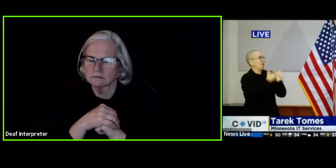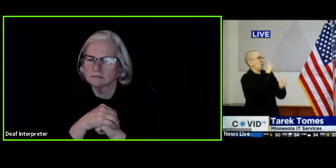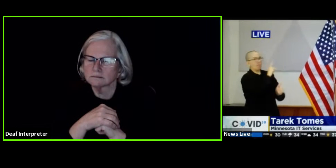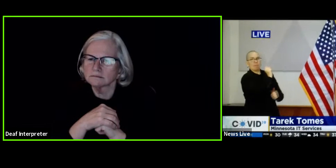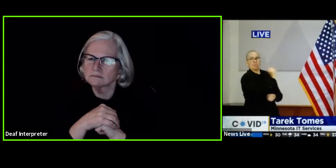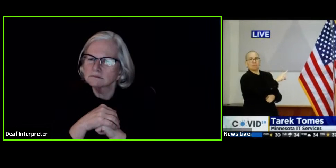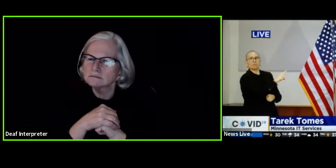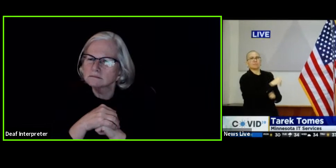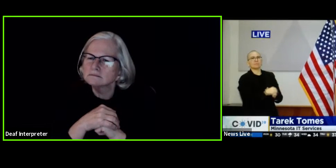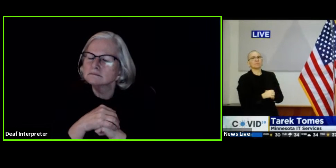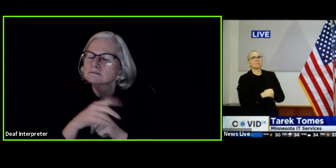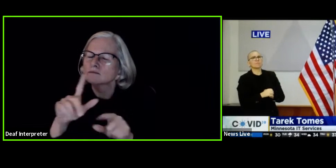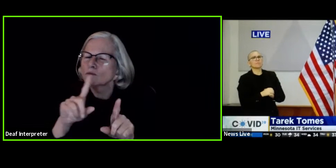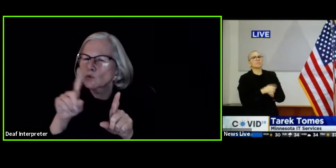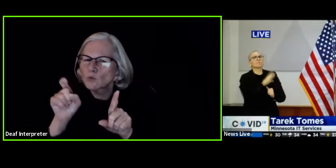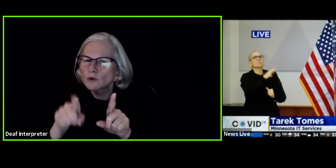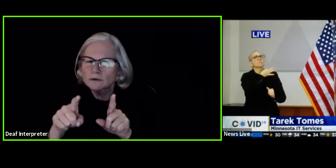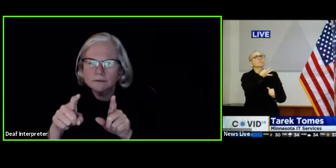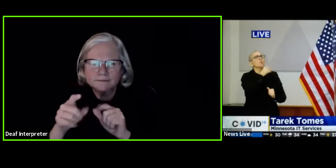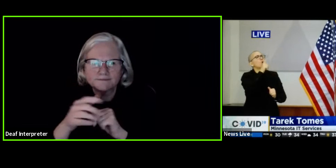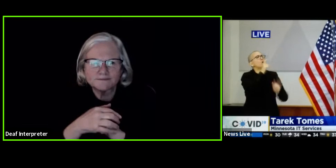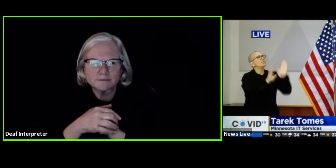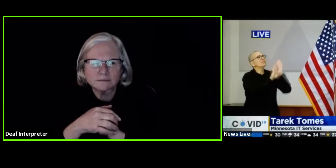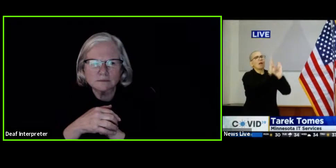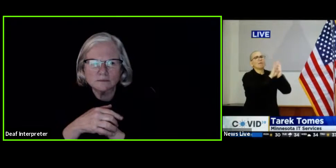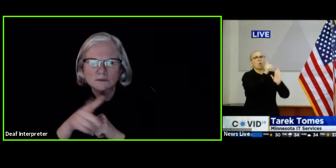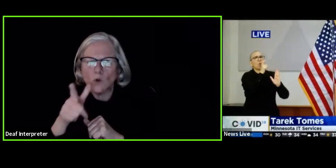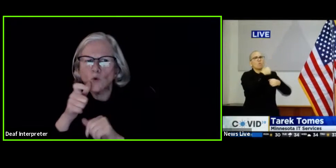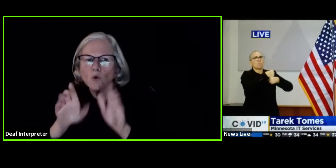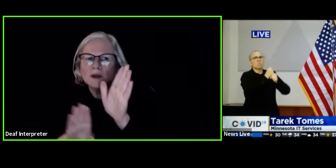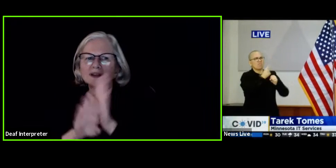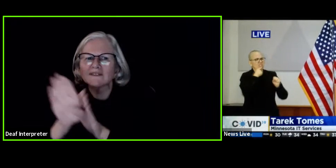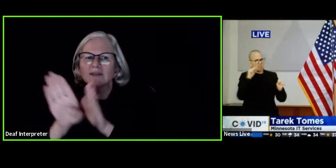≫ DID THE STATE CREATE -- ≫ IT'S A GREAT QUESTION.